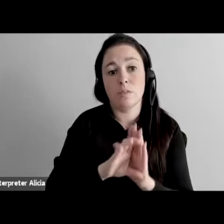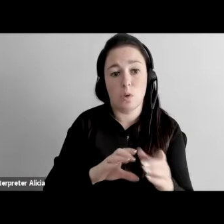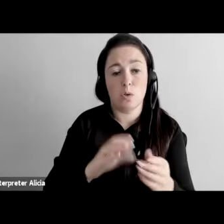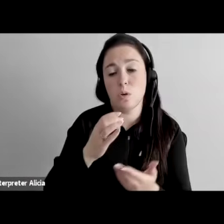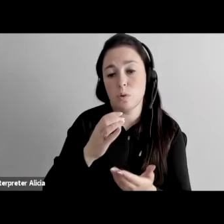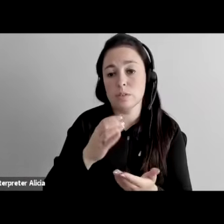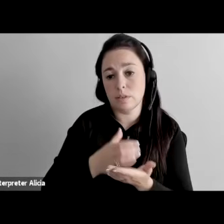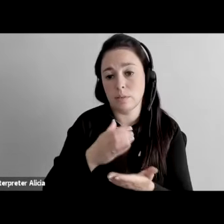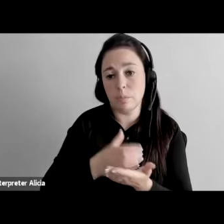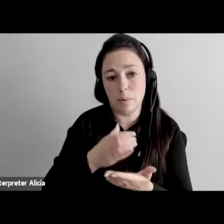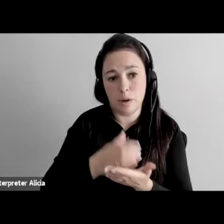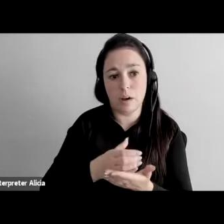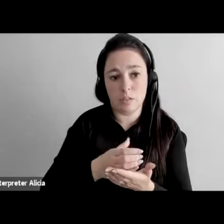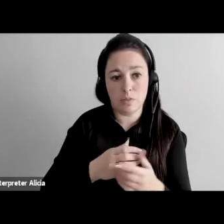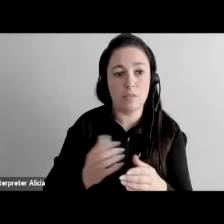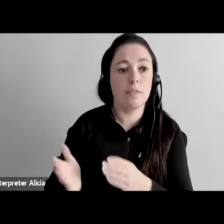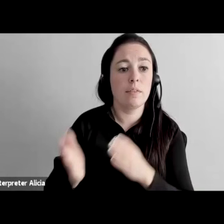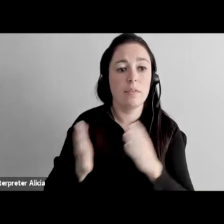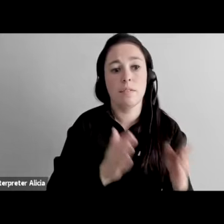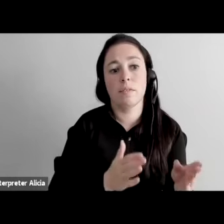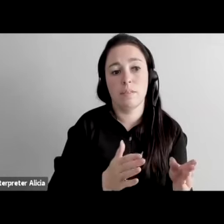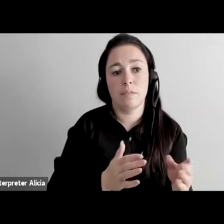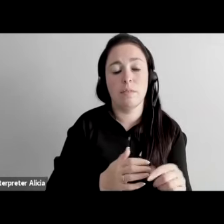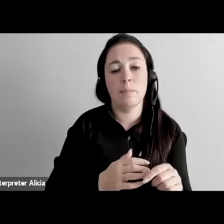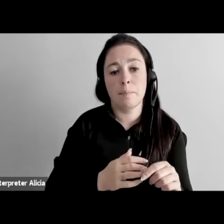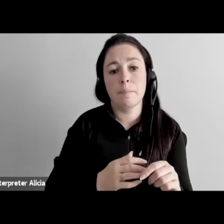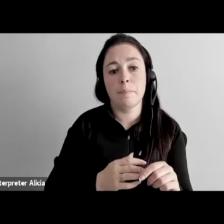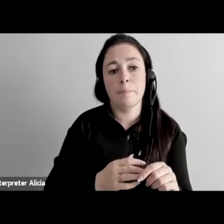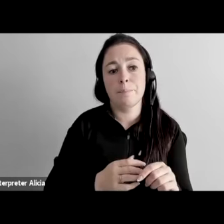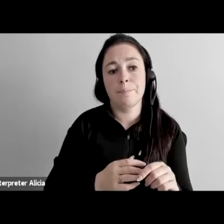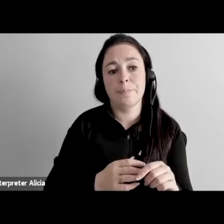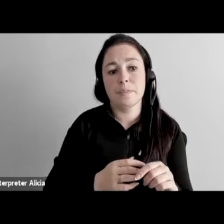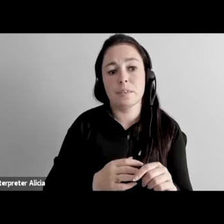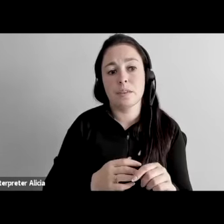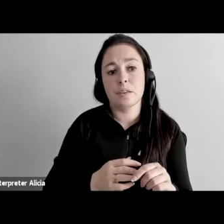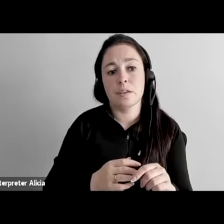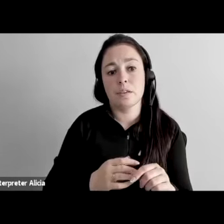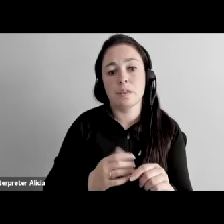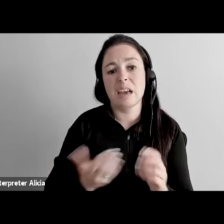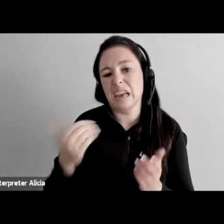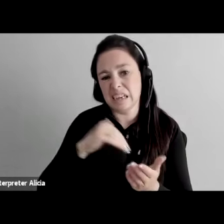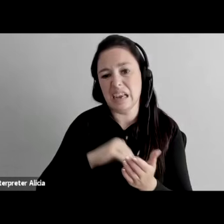to the right we're out to a restaurant again he's nursing sitting up with his legs